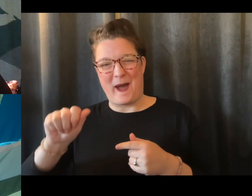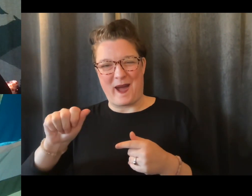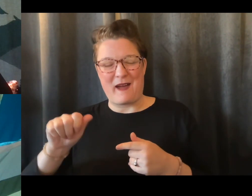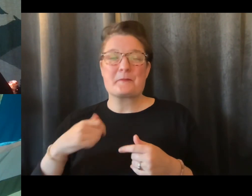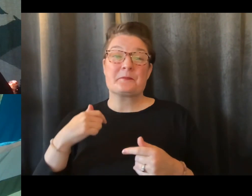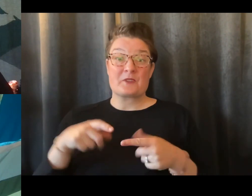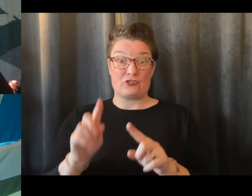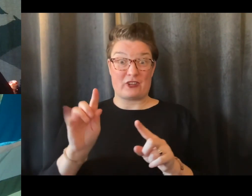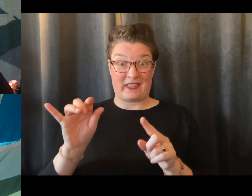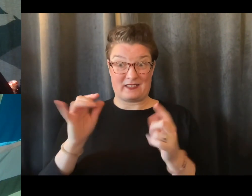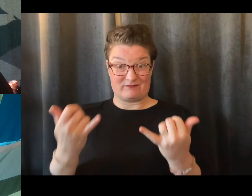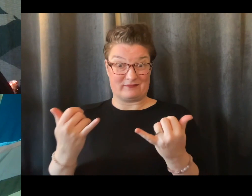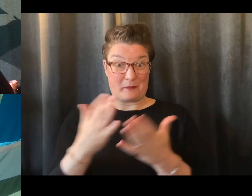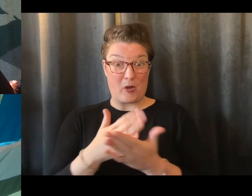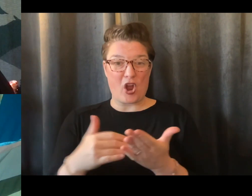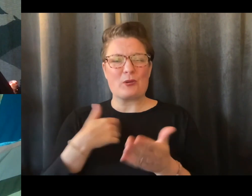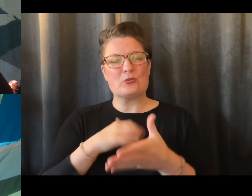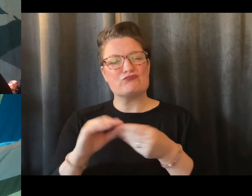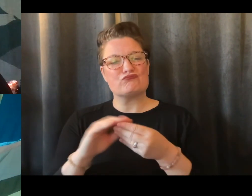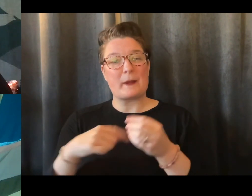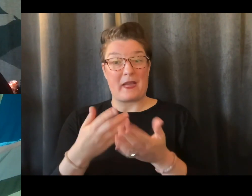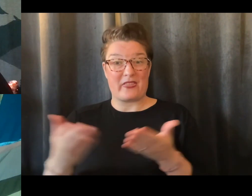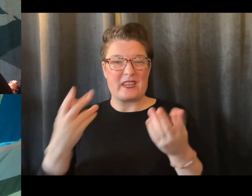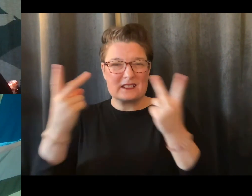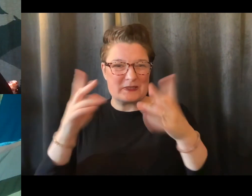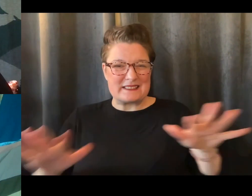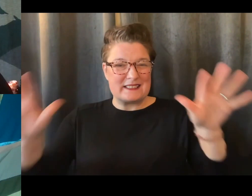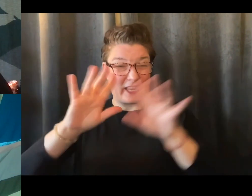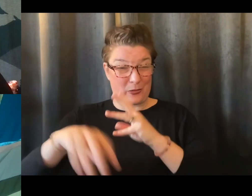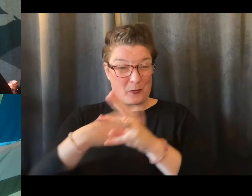hope and, helping us feel our way toward the things in the world that we want